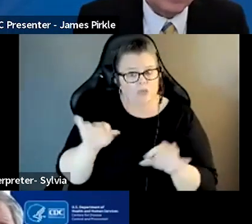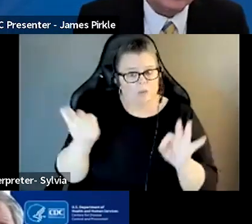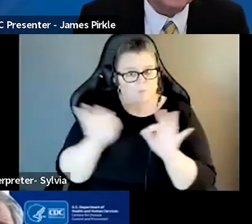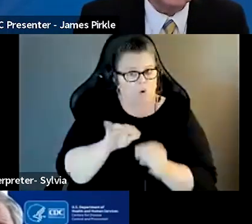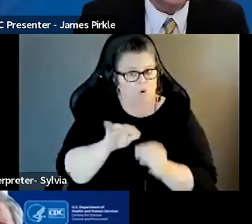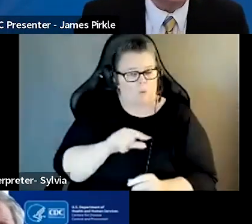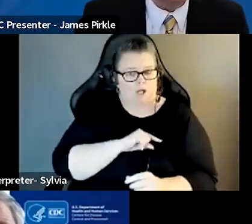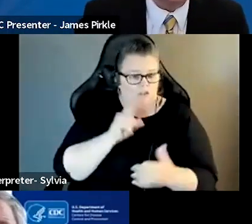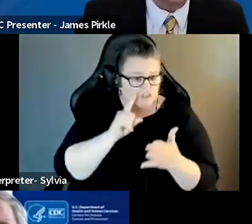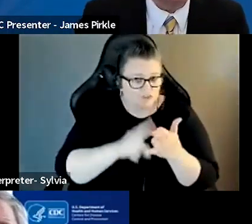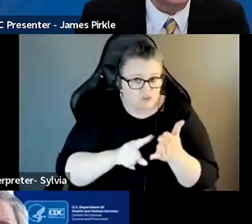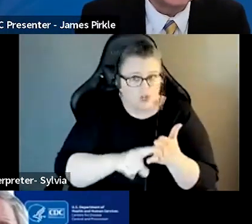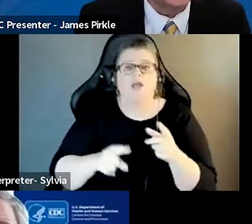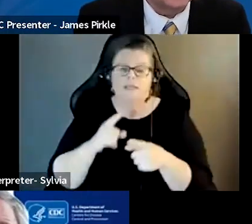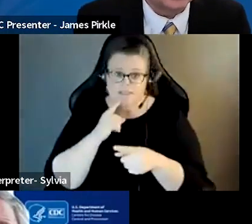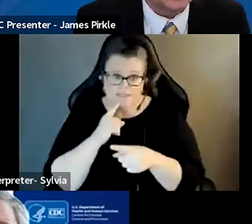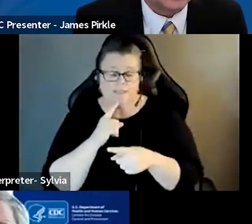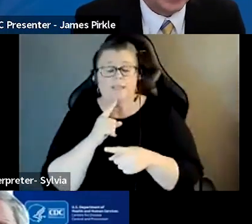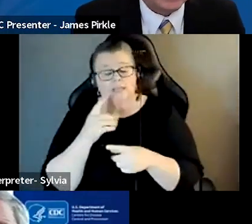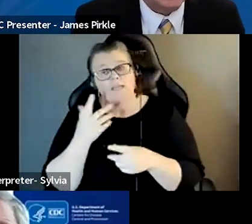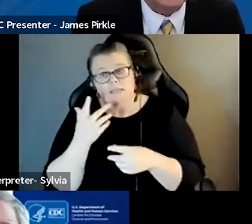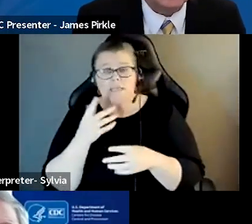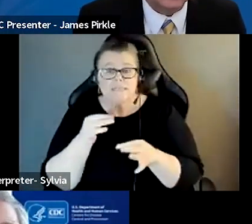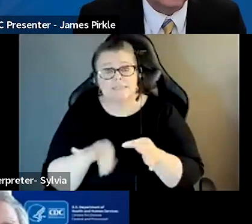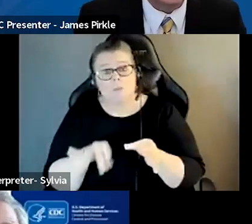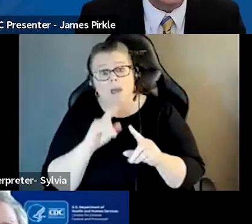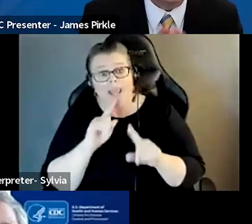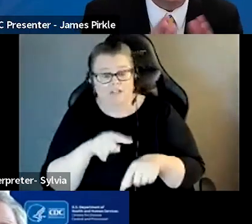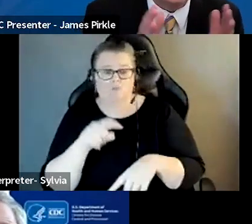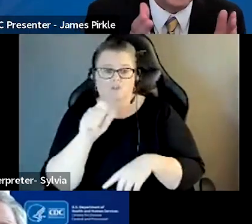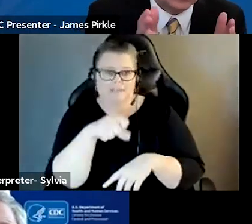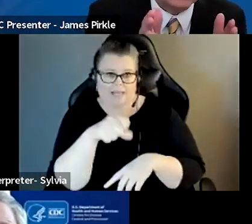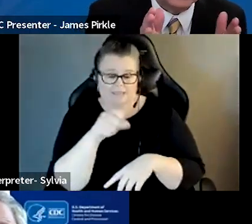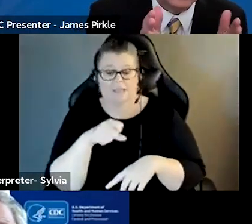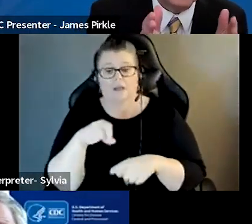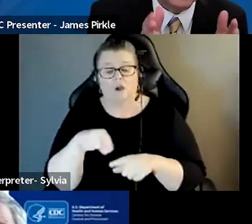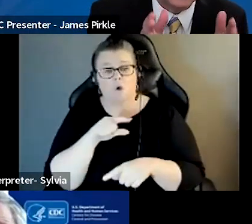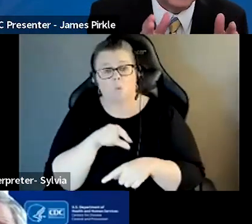Yes. So the answer -- the simple answer is yes. So when this quality manual that we were talking about